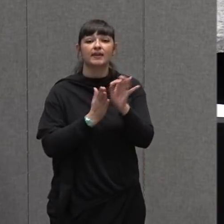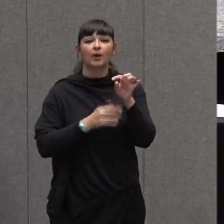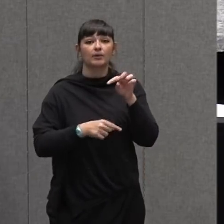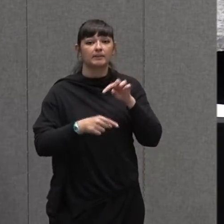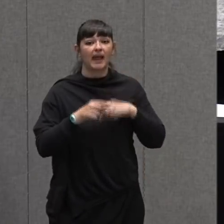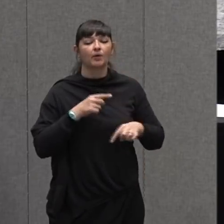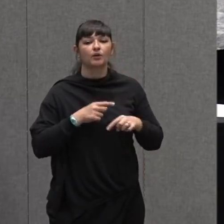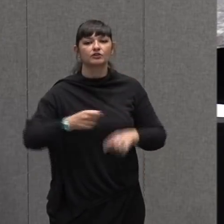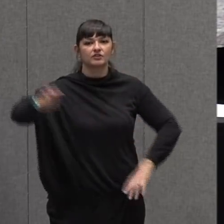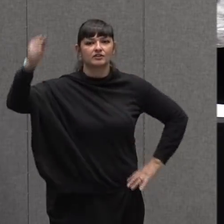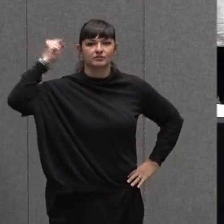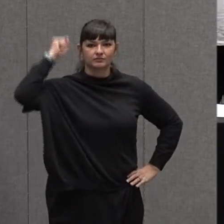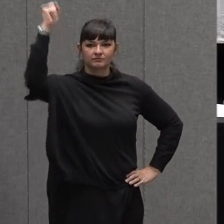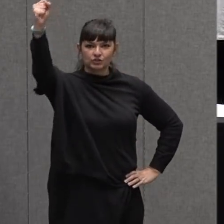and we'll start at 145.